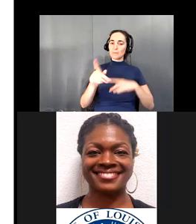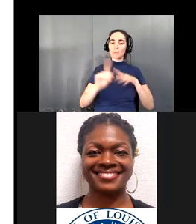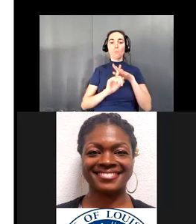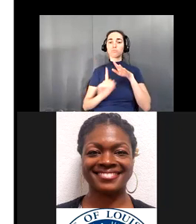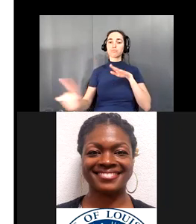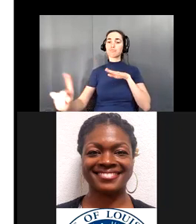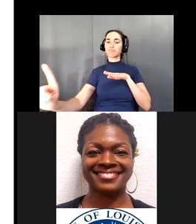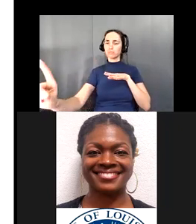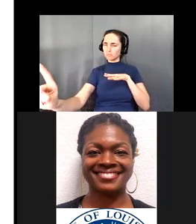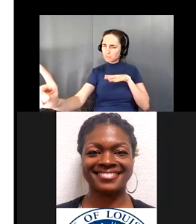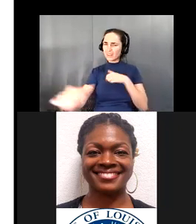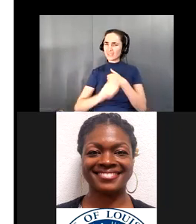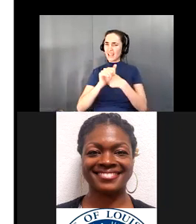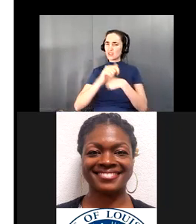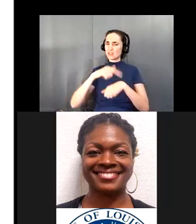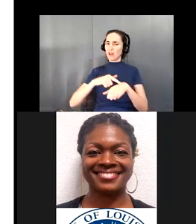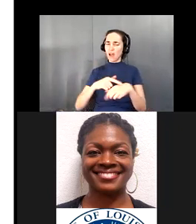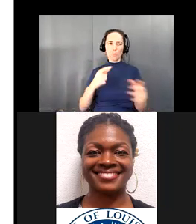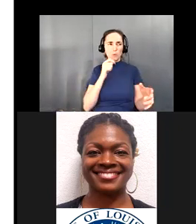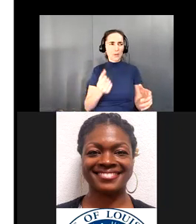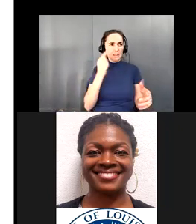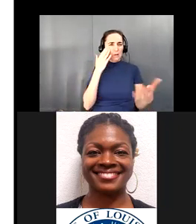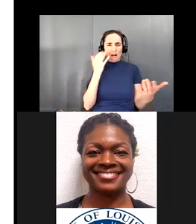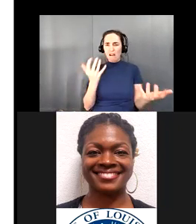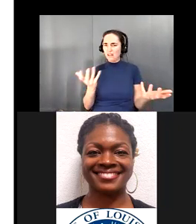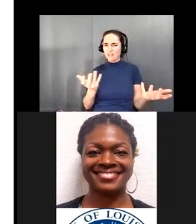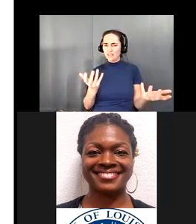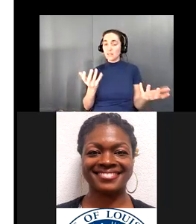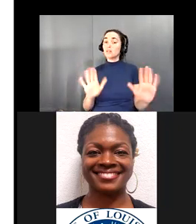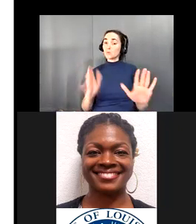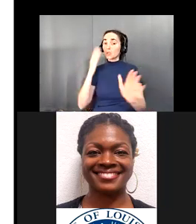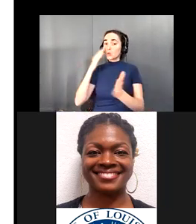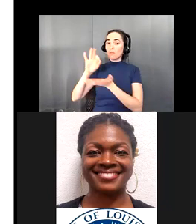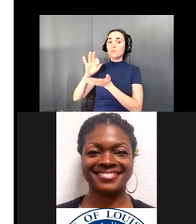phenomenon, I mean we know the statistics about the drownings it will talk about and